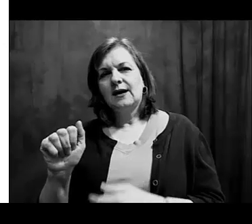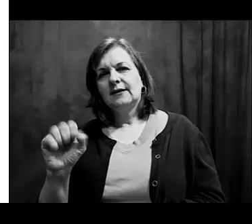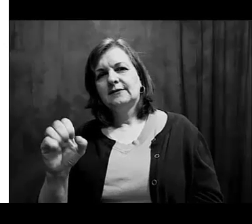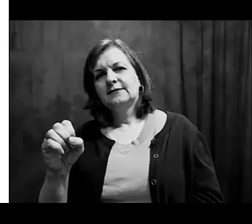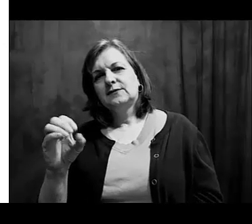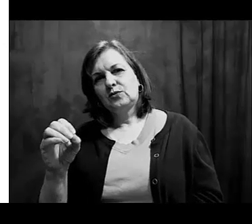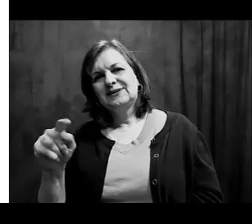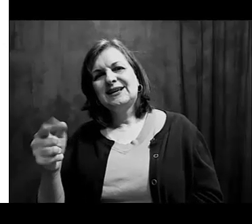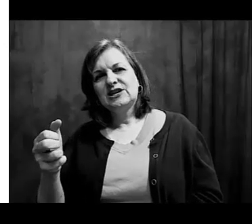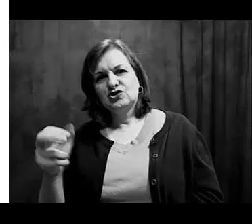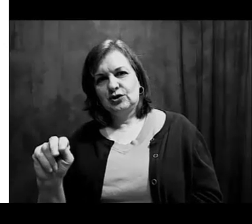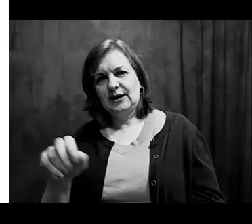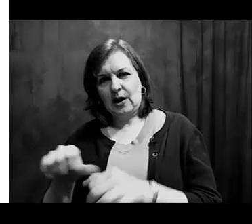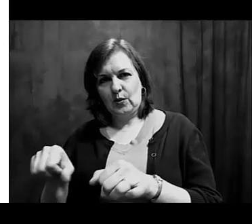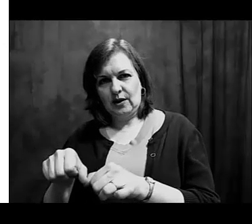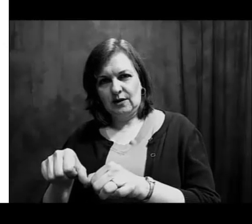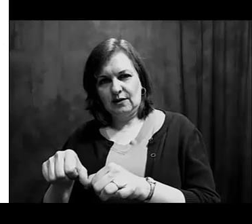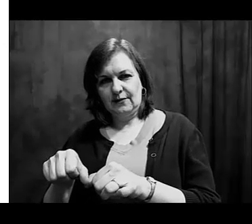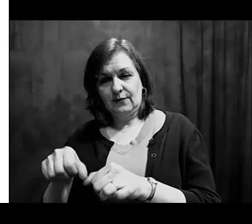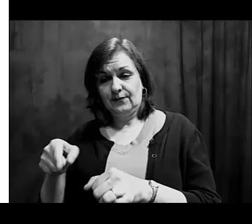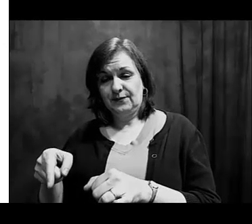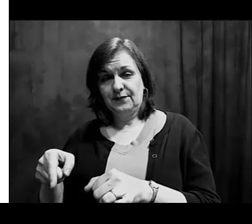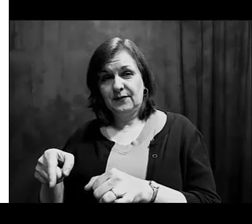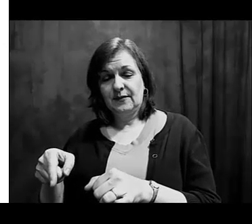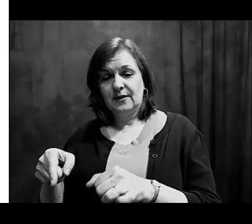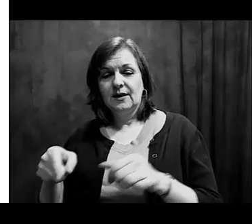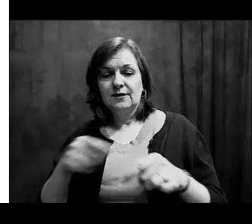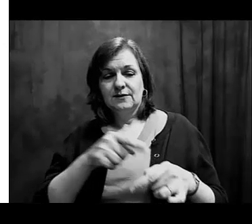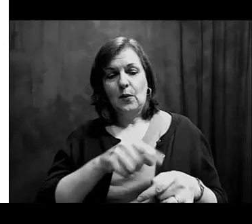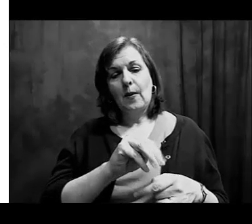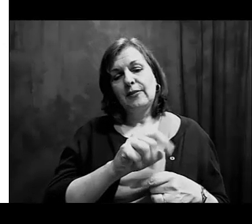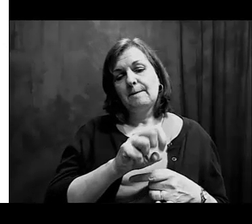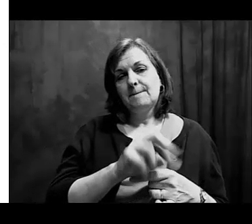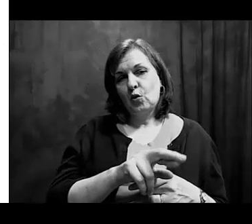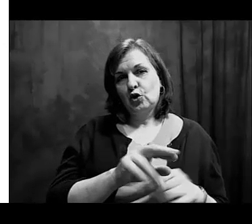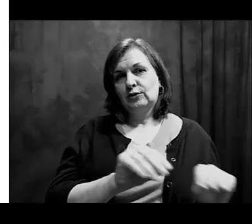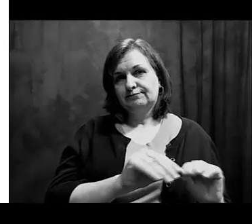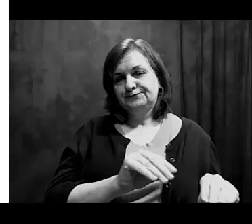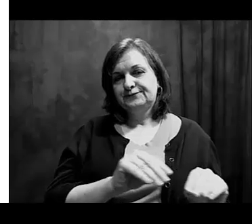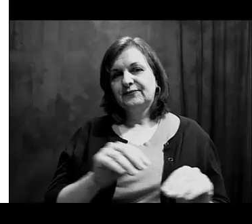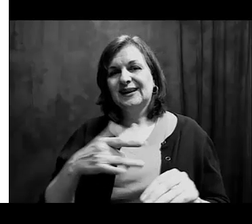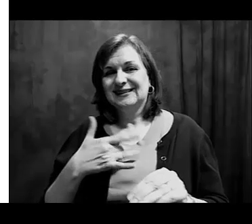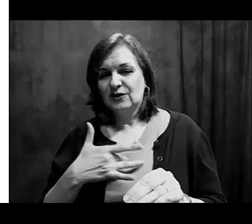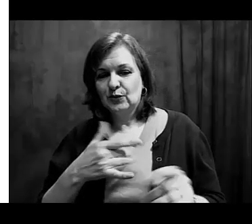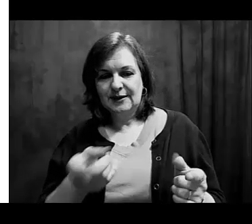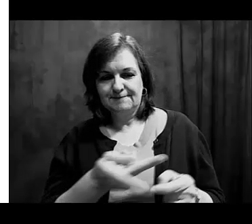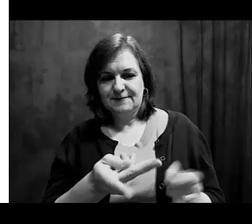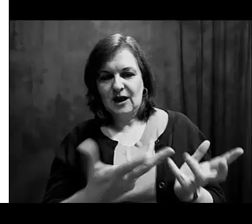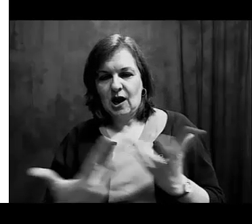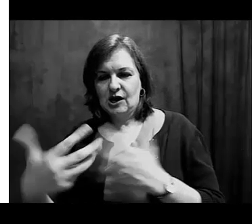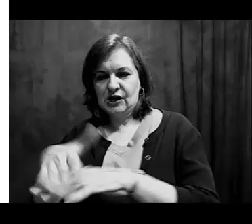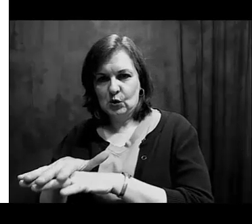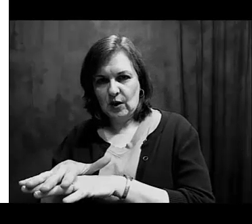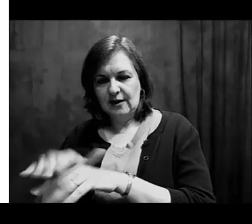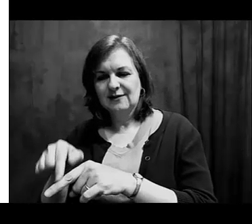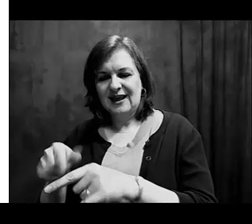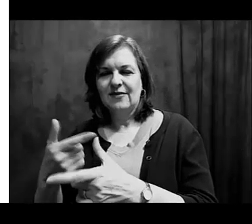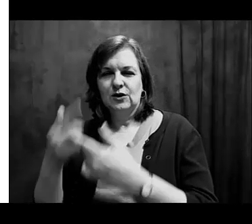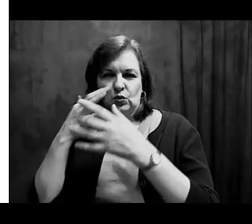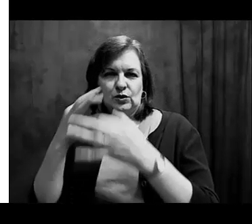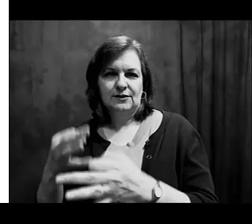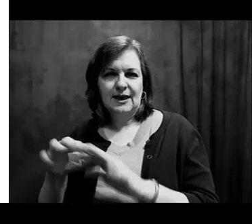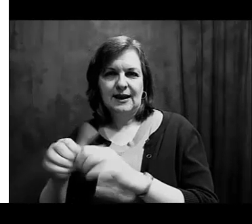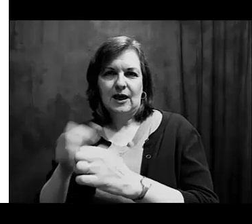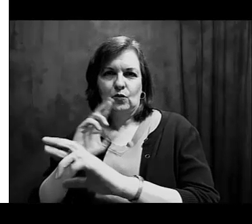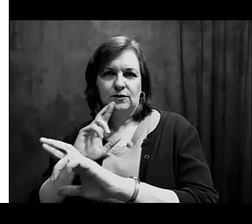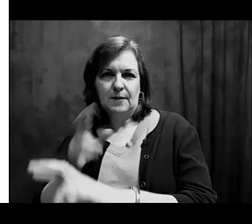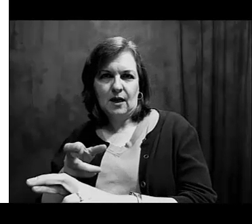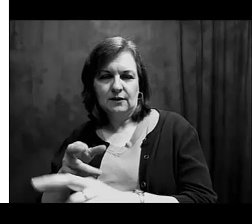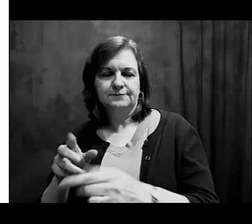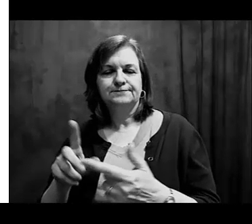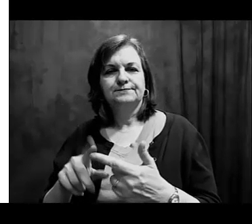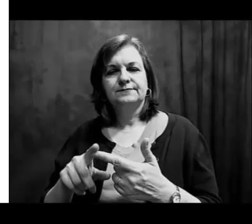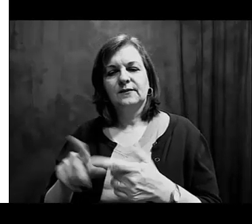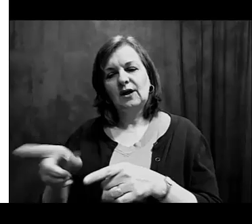we're actually going to integrate sensory and motor and decide how you wanna respond we also start to pull in things like memories